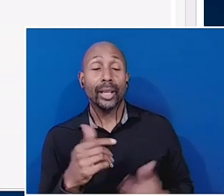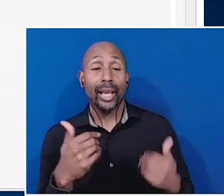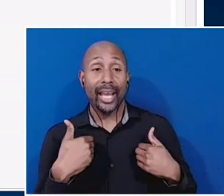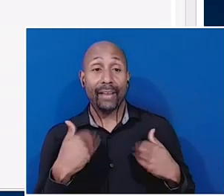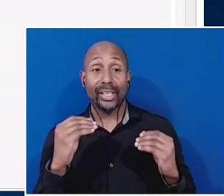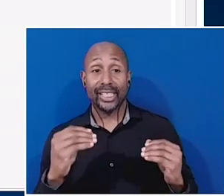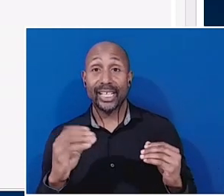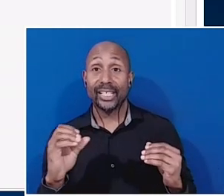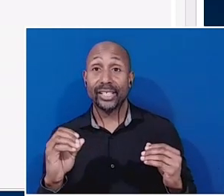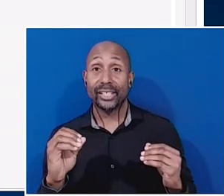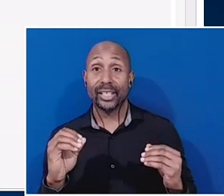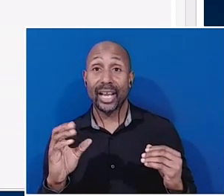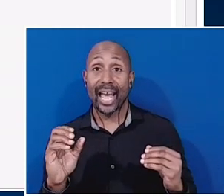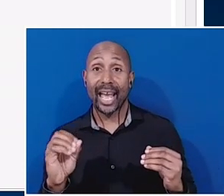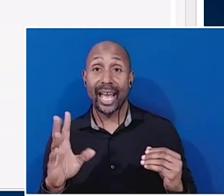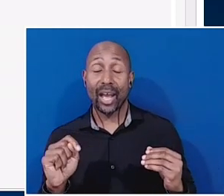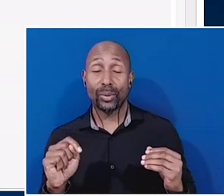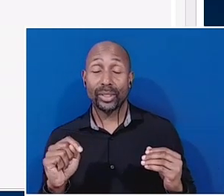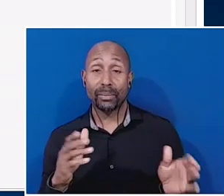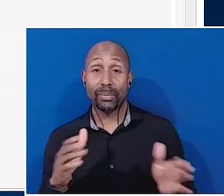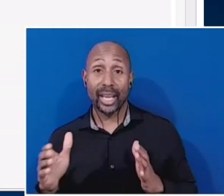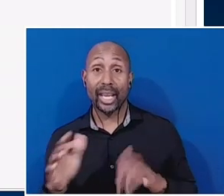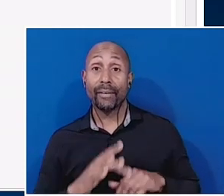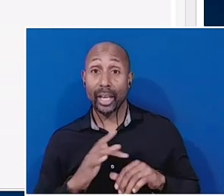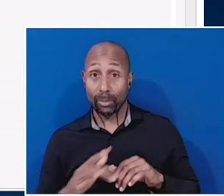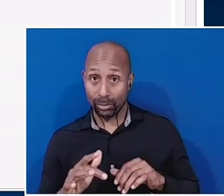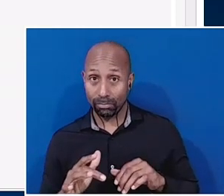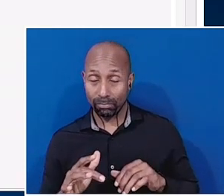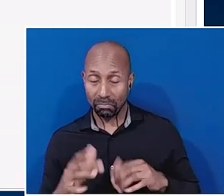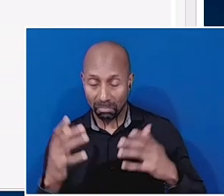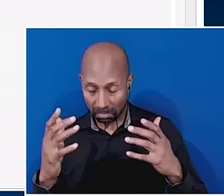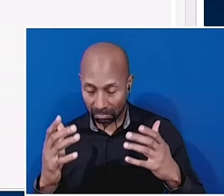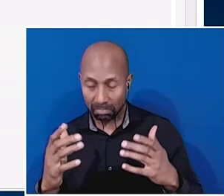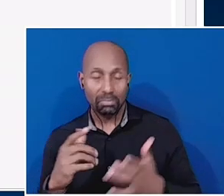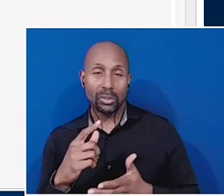some form and then once- if you look at